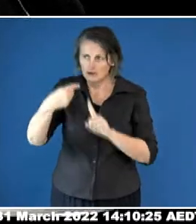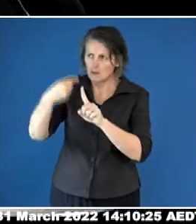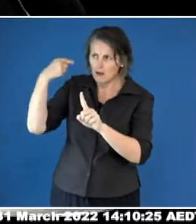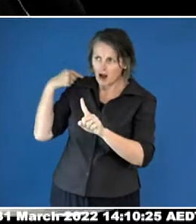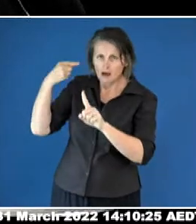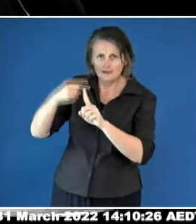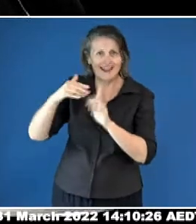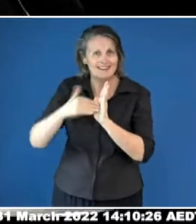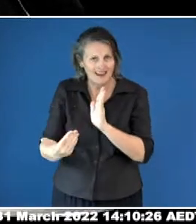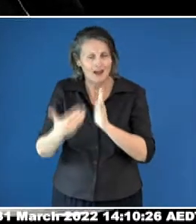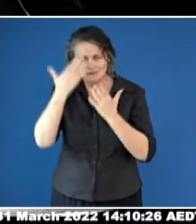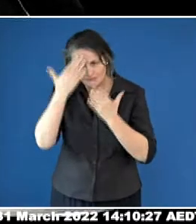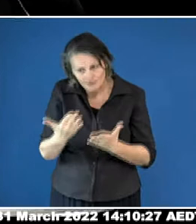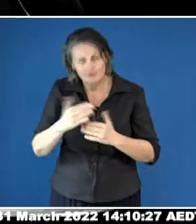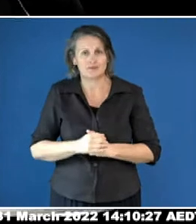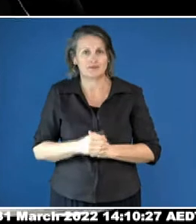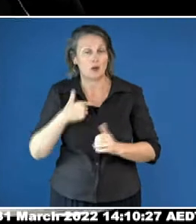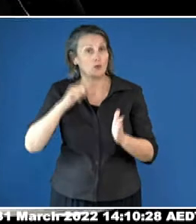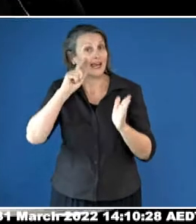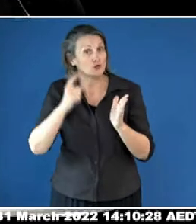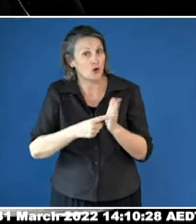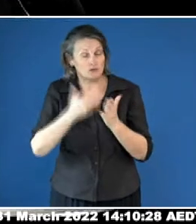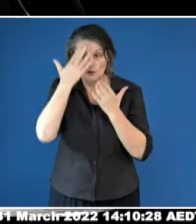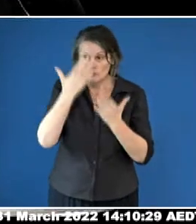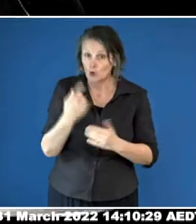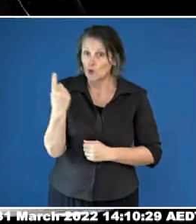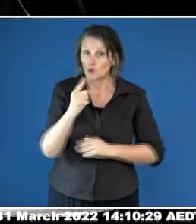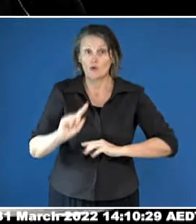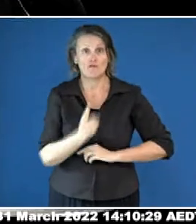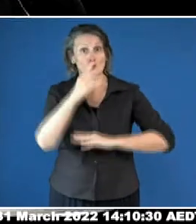and we also acknowledge and pay our respects to First Nations people appearing at this